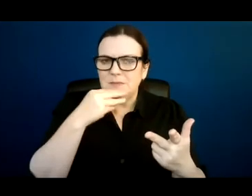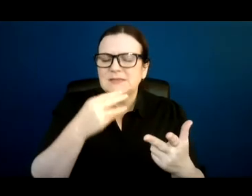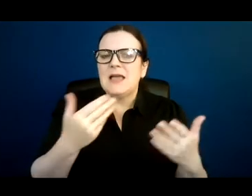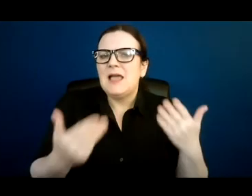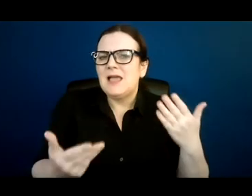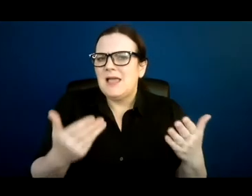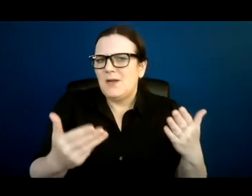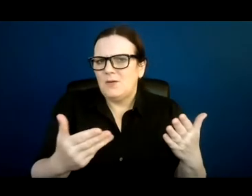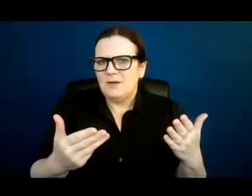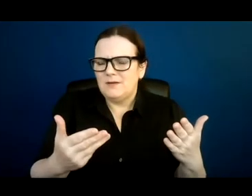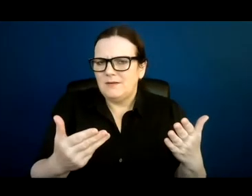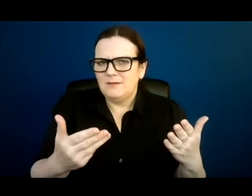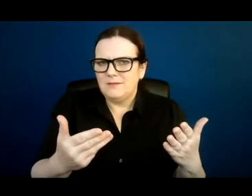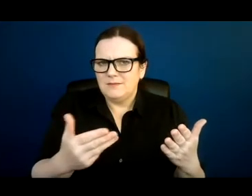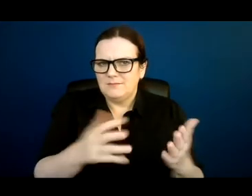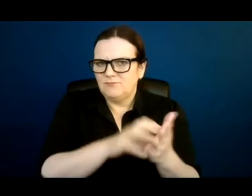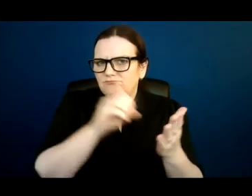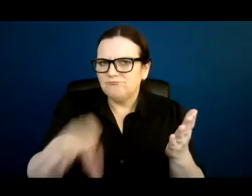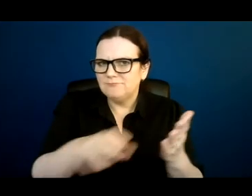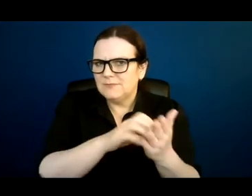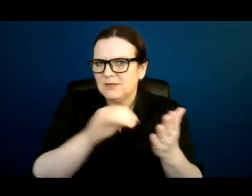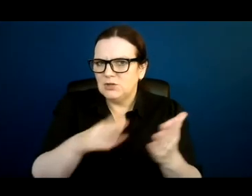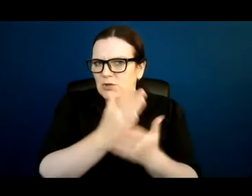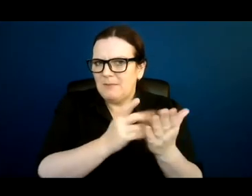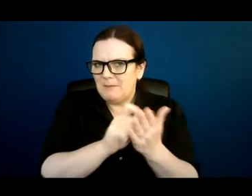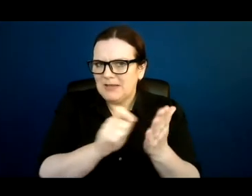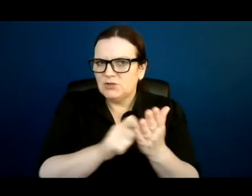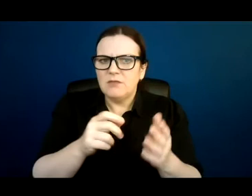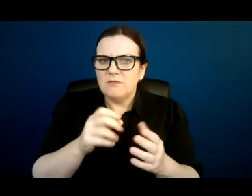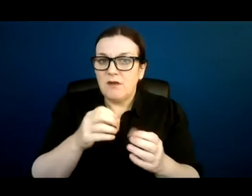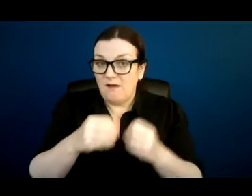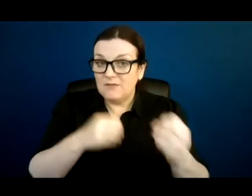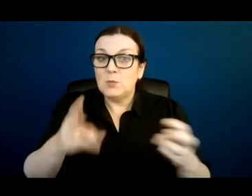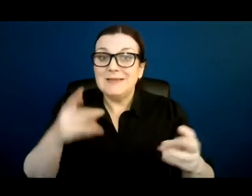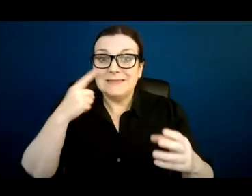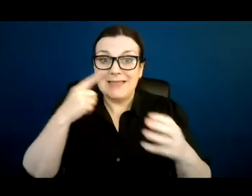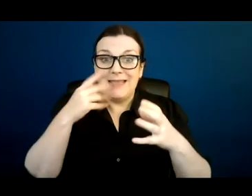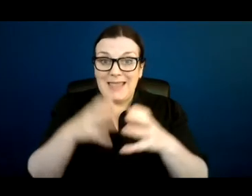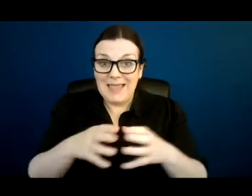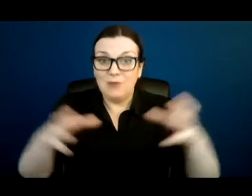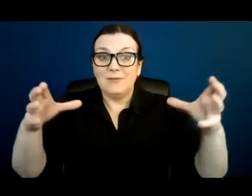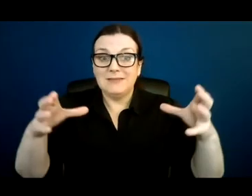The office will see an initial increase in staff numbers and then as wards of court are discharged